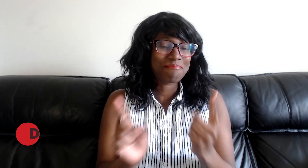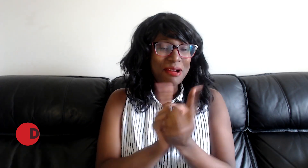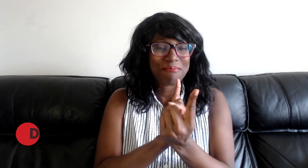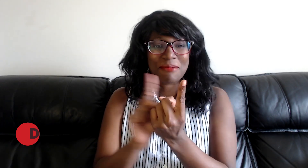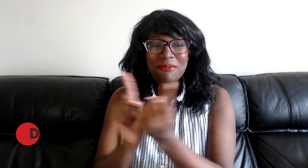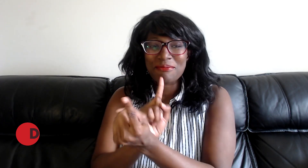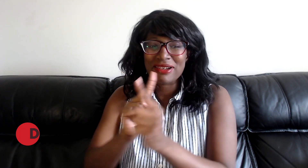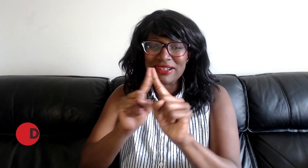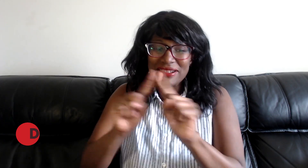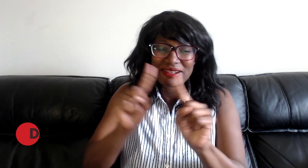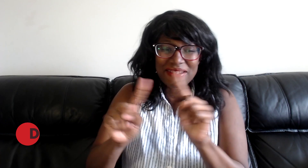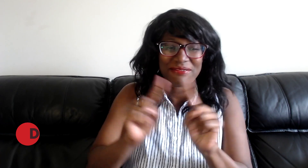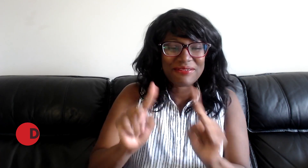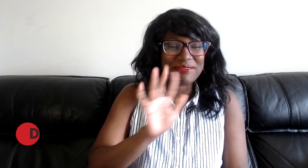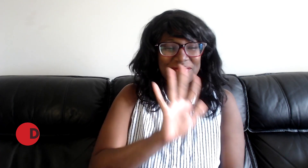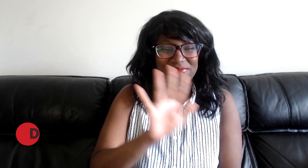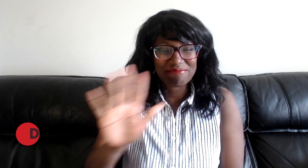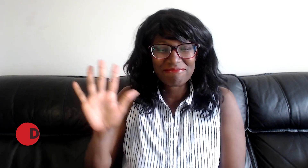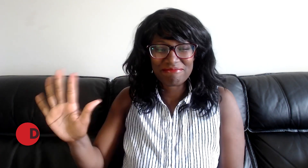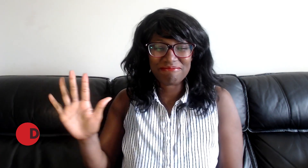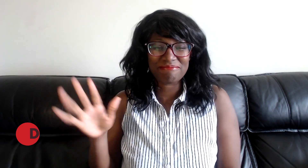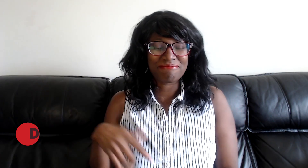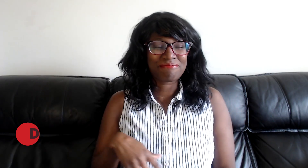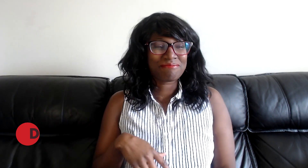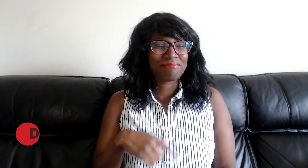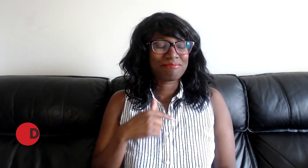I got to meet different people.